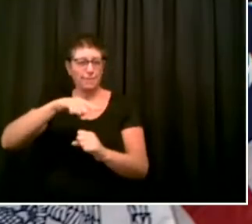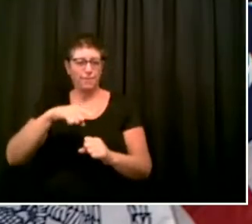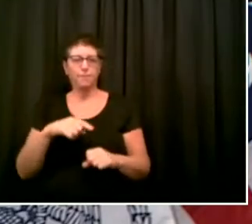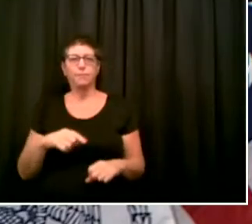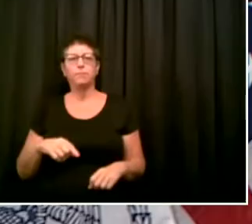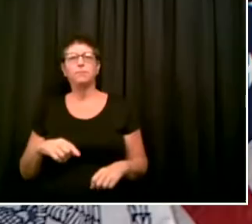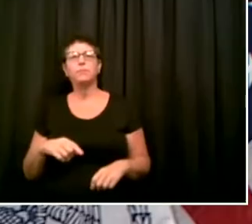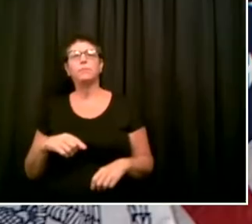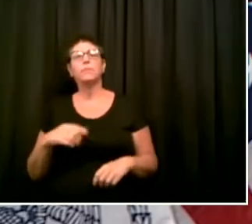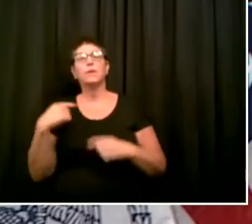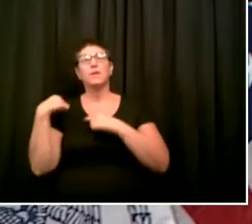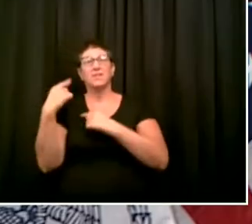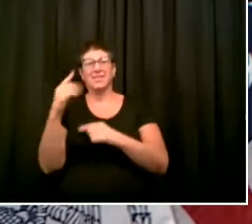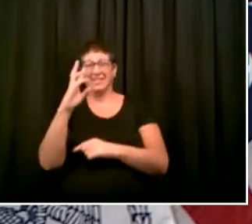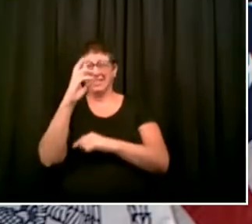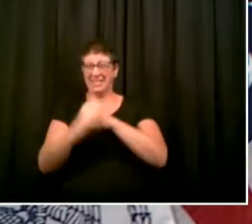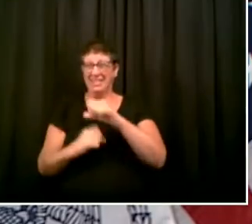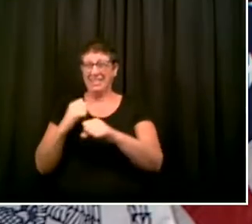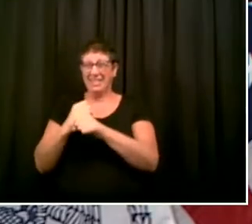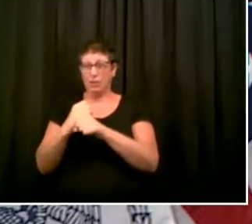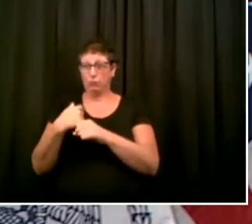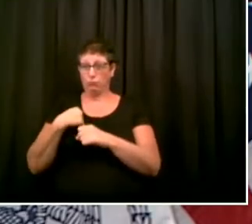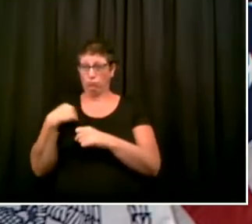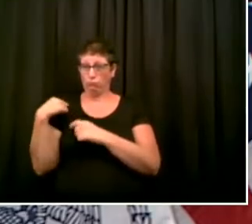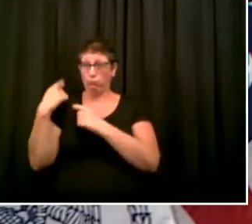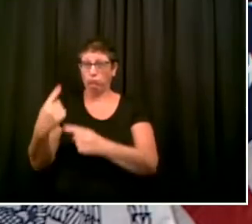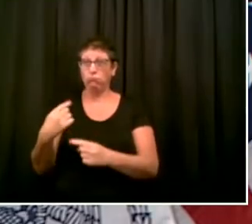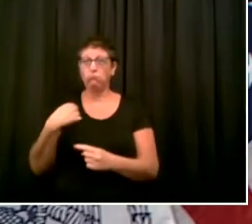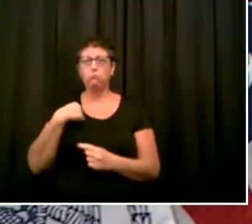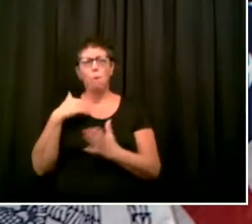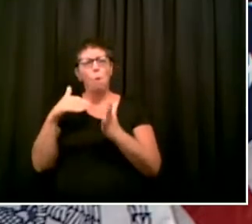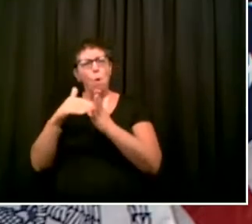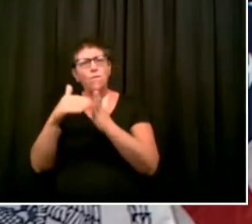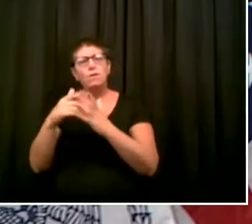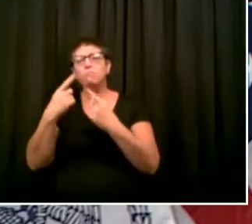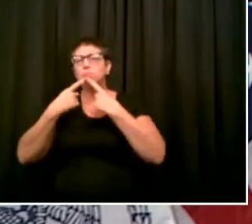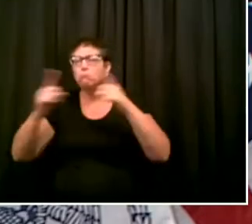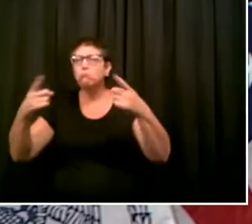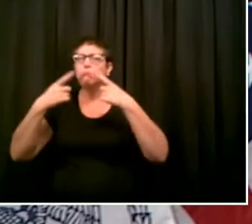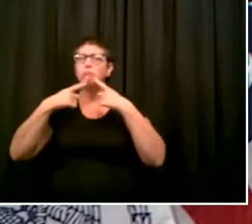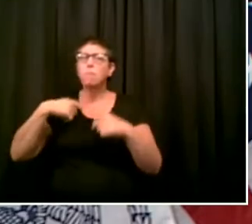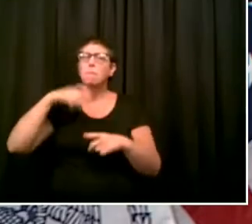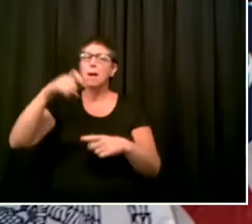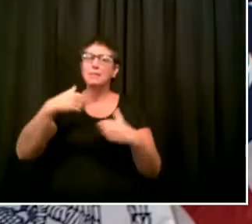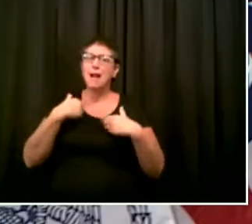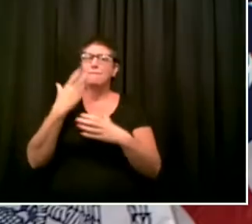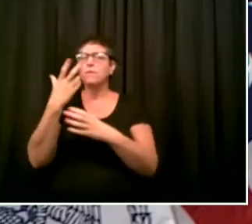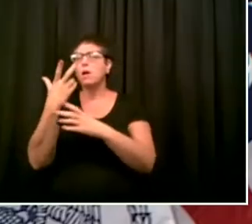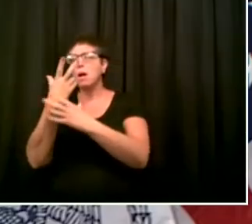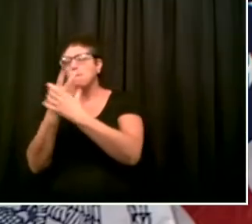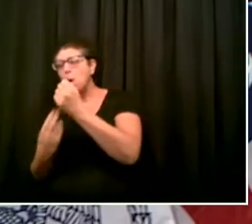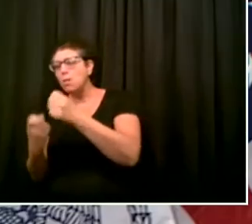TOGETHER. I'VE SAID ITLERLLAY EVERY TIME I RAN FOR MAYOR THAT SAFETY AND FAIRNESS MUST